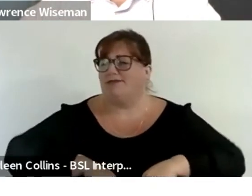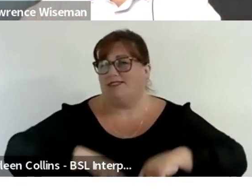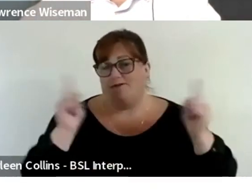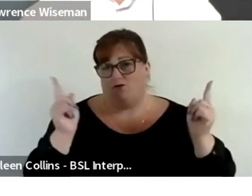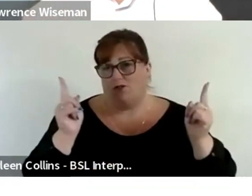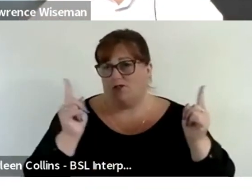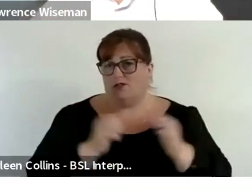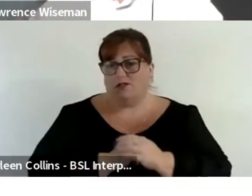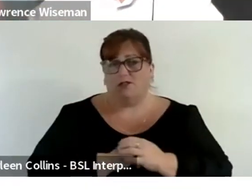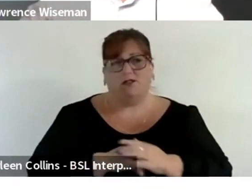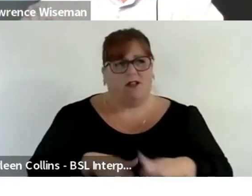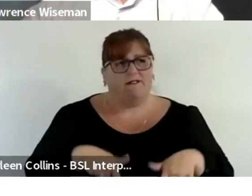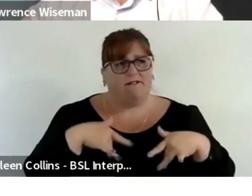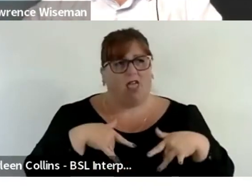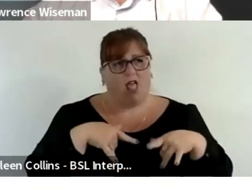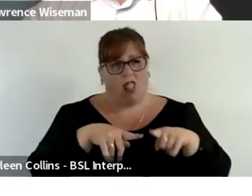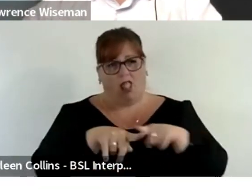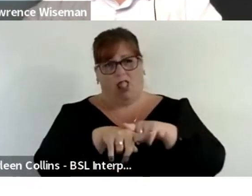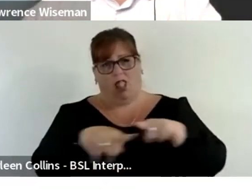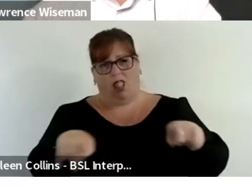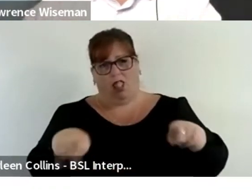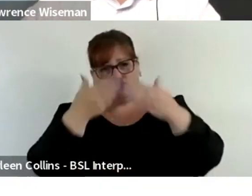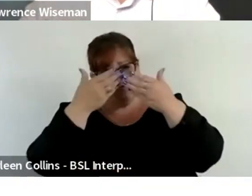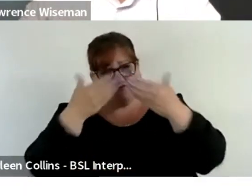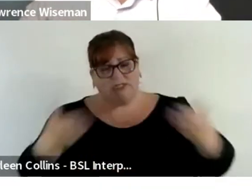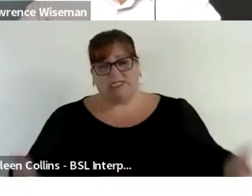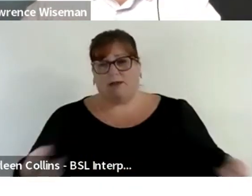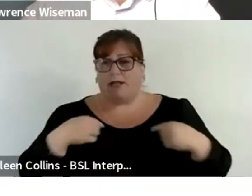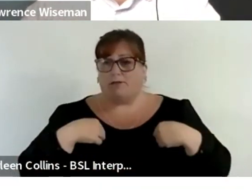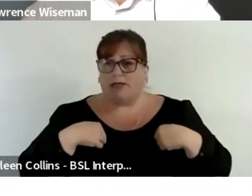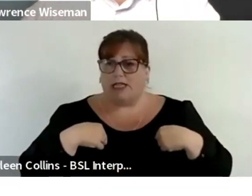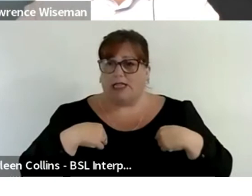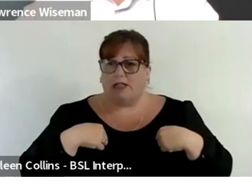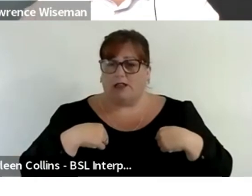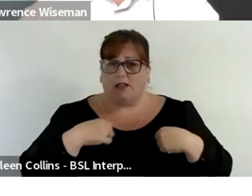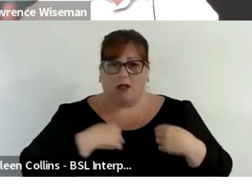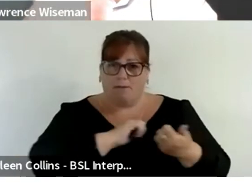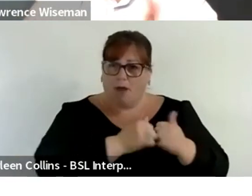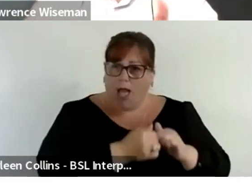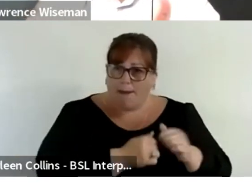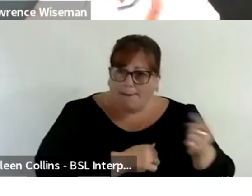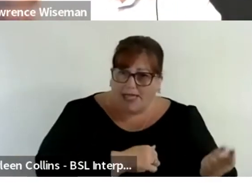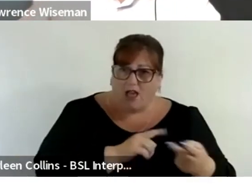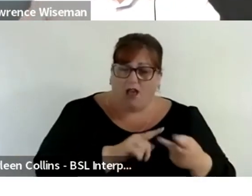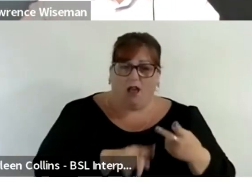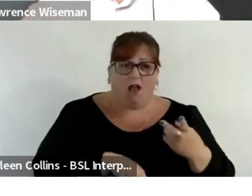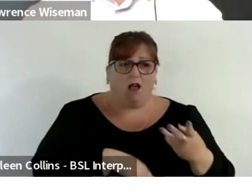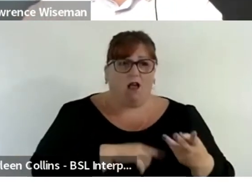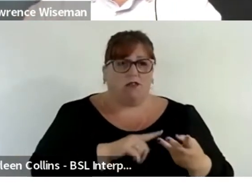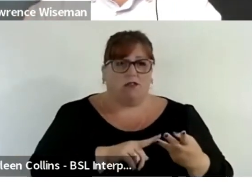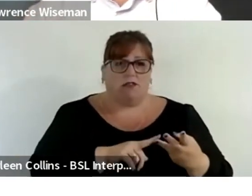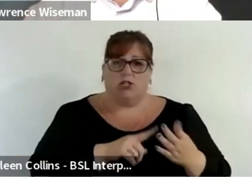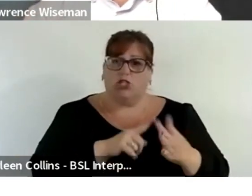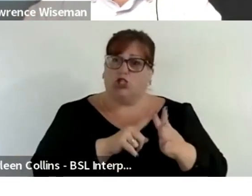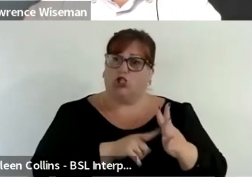partners, but also my peers, other directors and juniors that I work with as well. So people right the way through our spectrum.